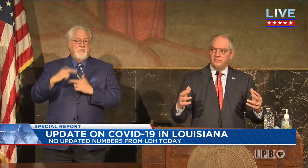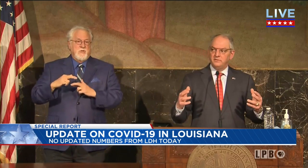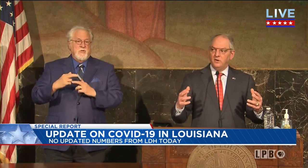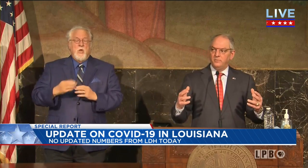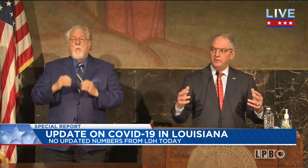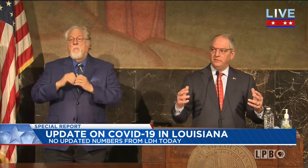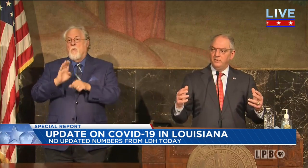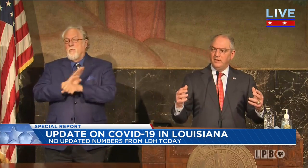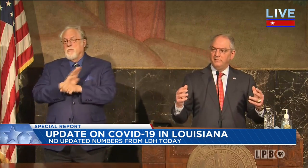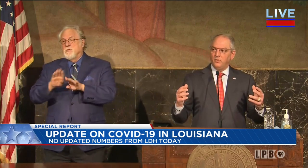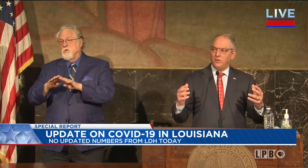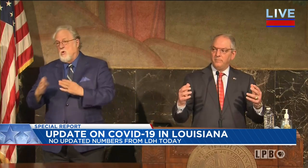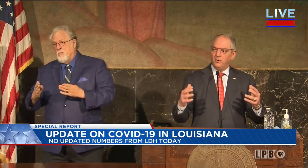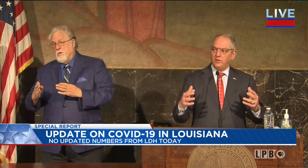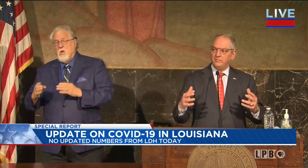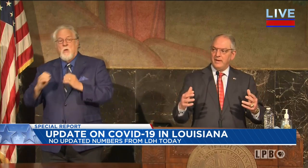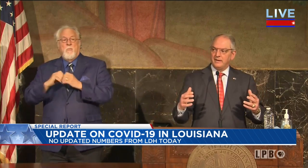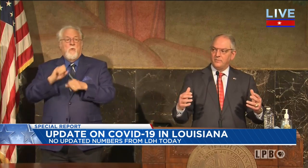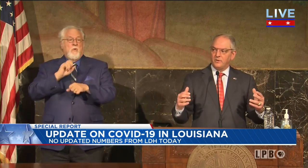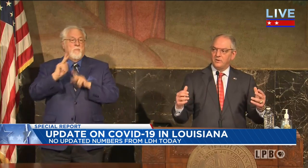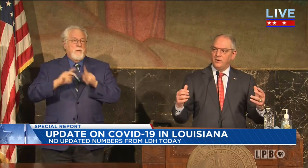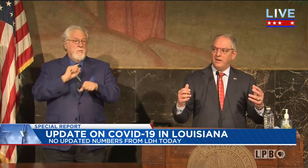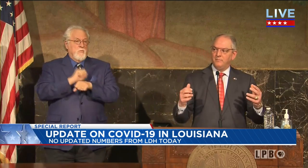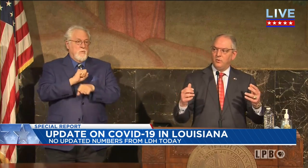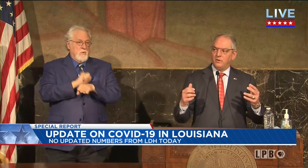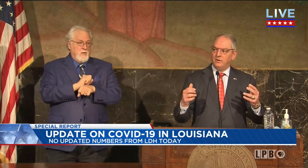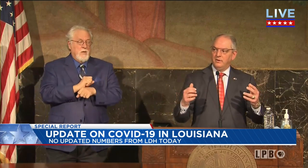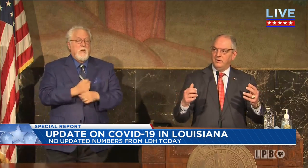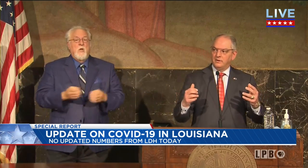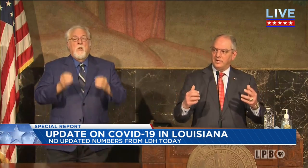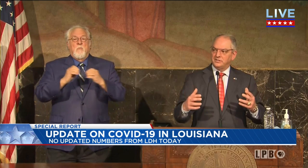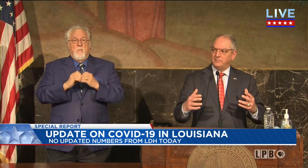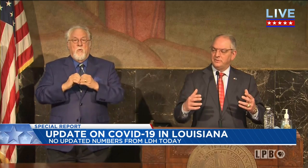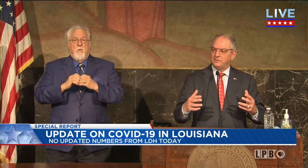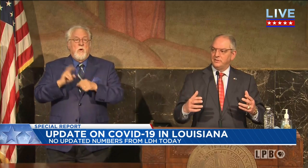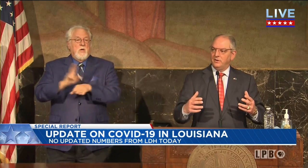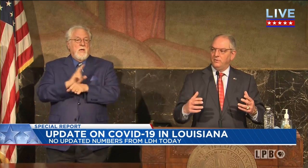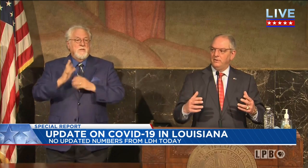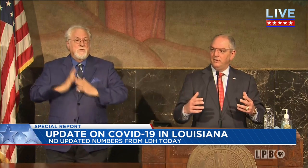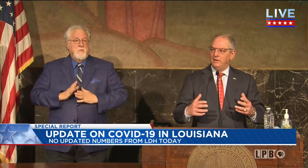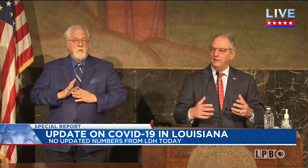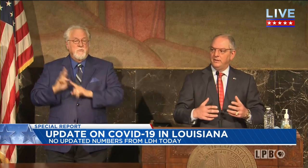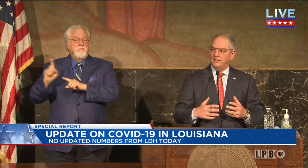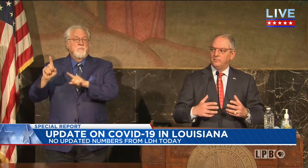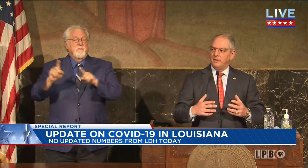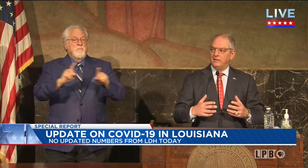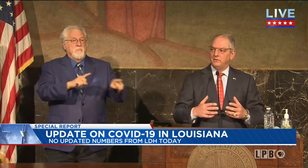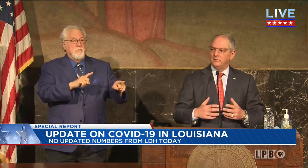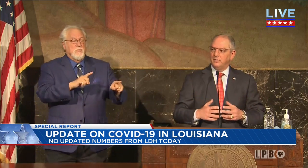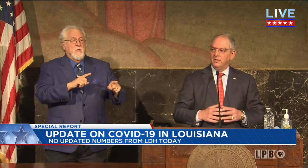MEMORIAL DAY. THE TRUTH IS WE LIKE THE REST OF THE COUNTRY, WE HAVE EASED RESTRICTIONS.